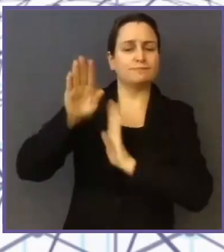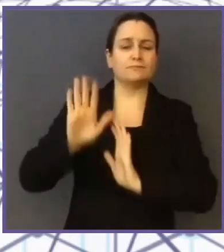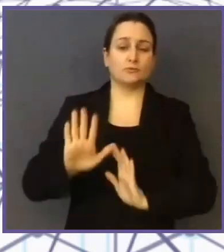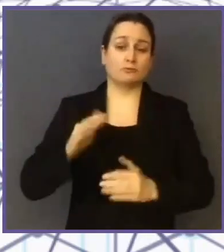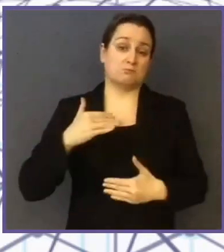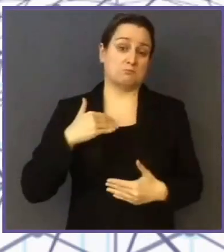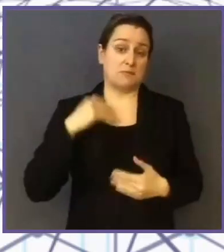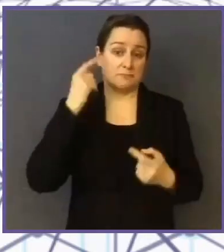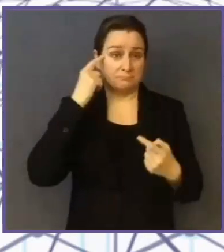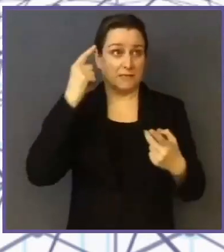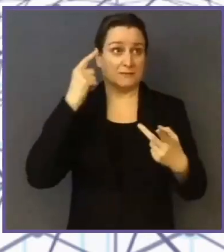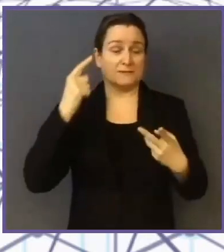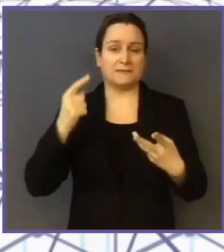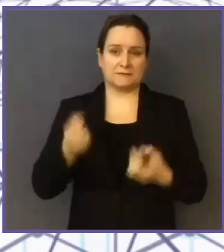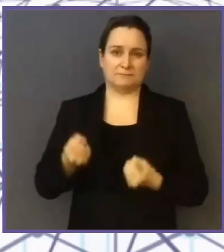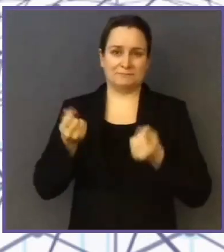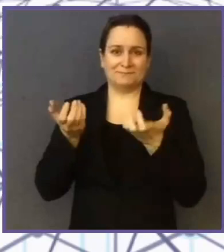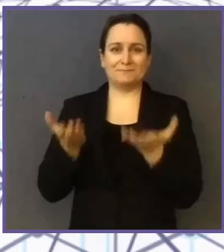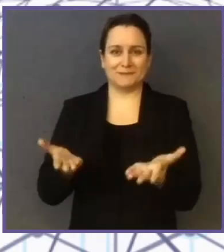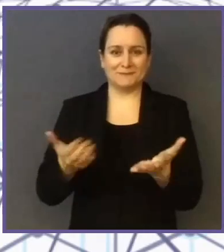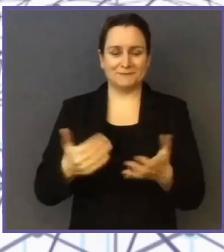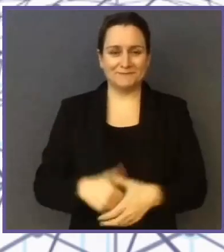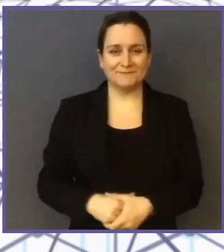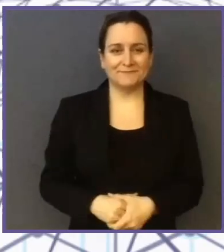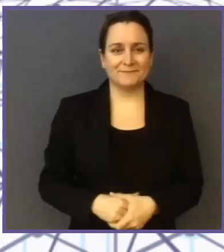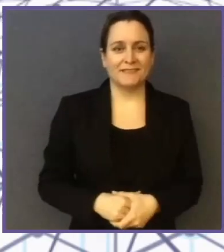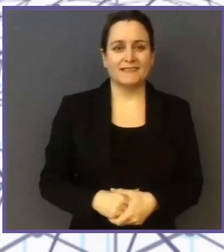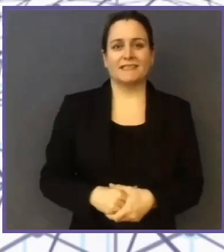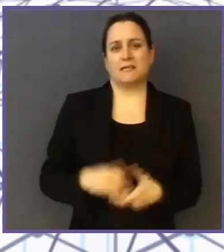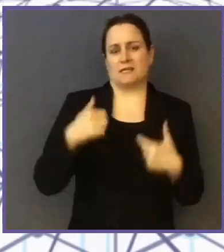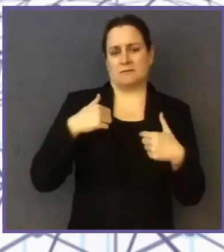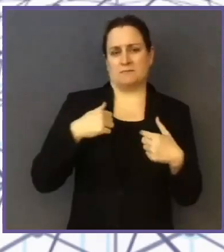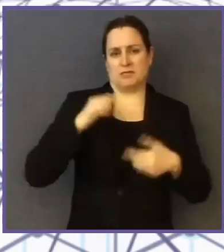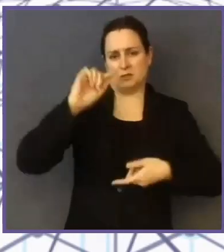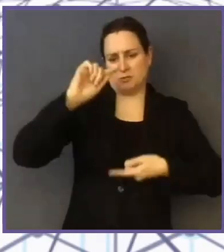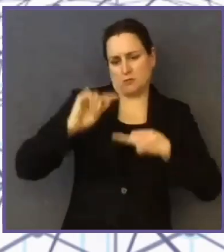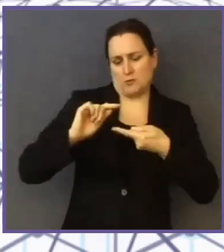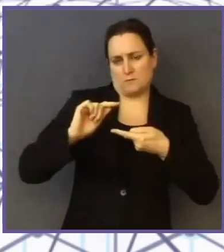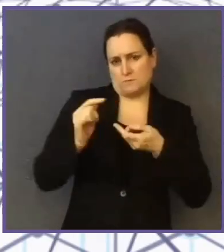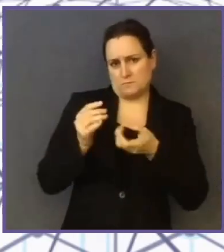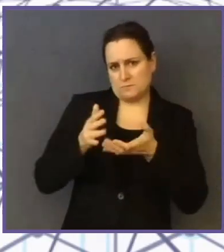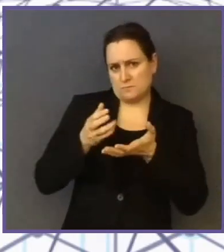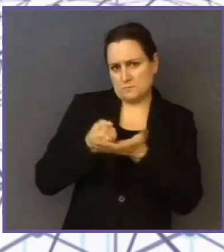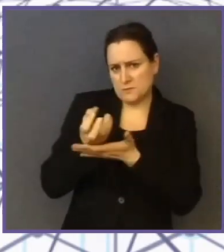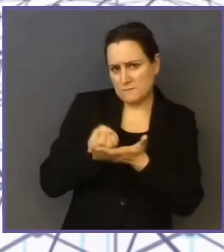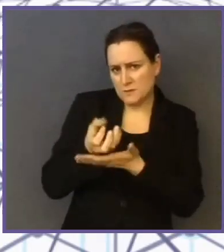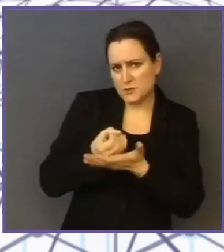30 seconds, you'll probably know what I'm about and then we'll move on to other members of the team to talk.